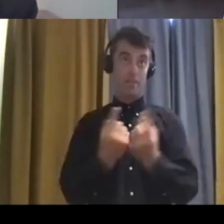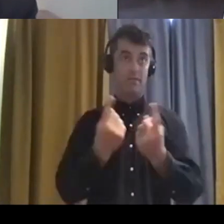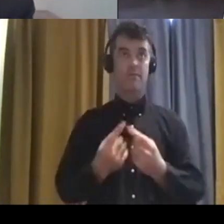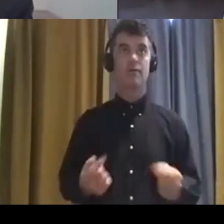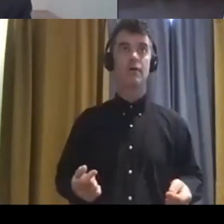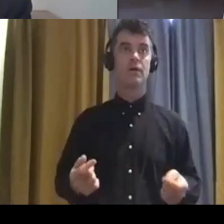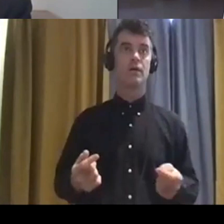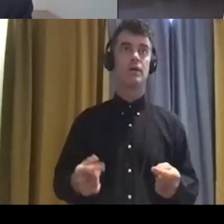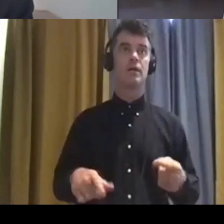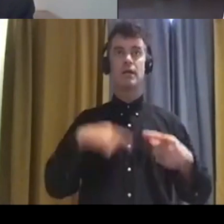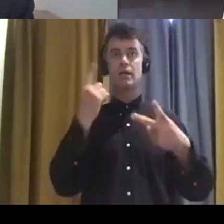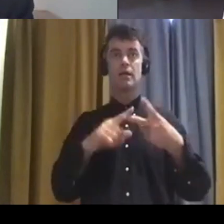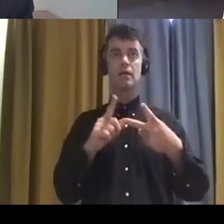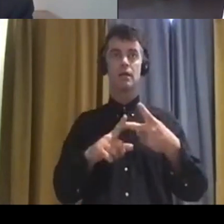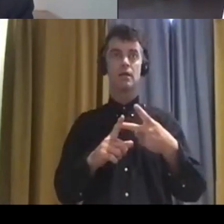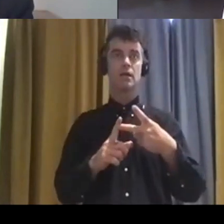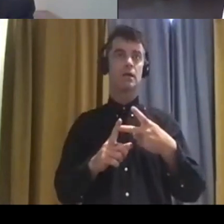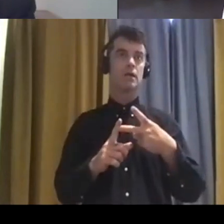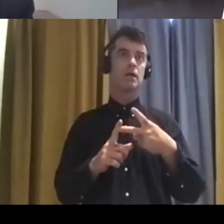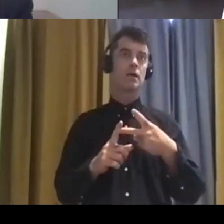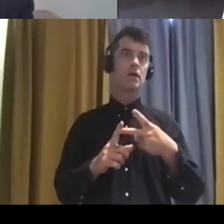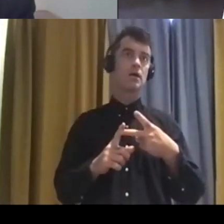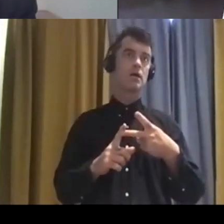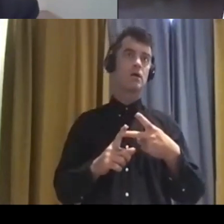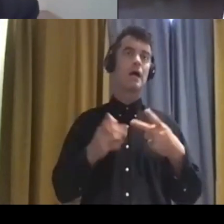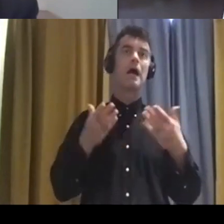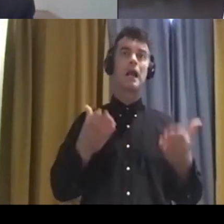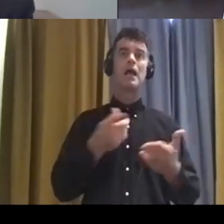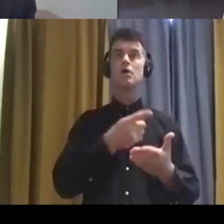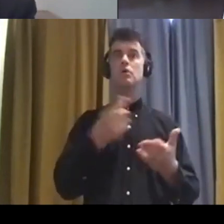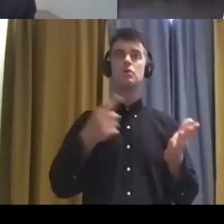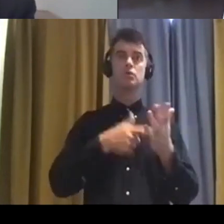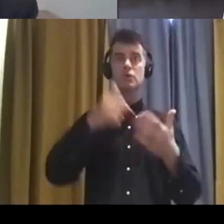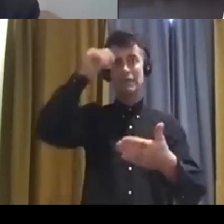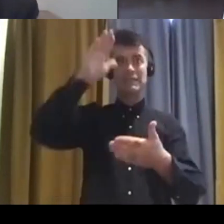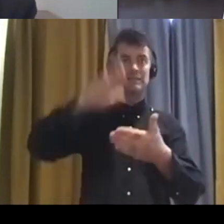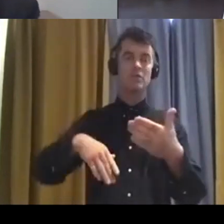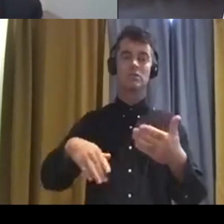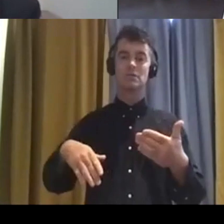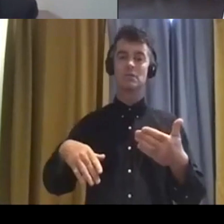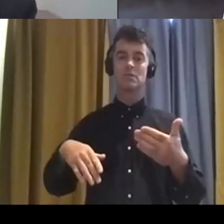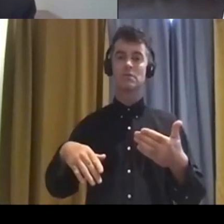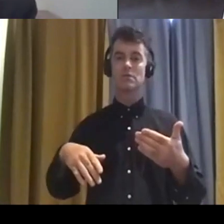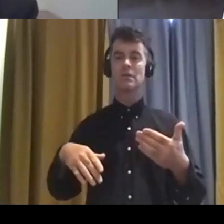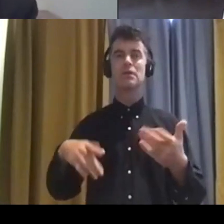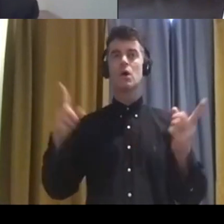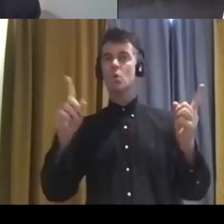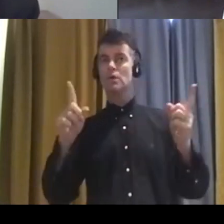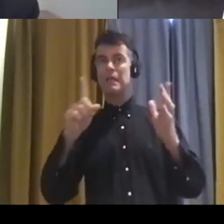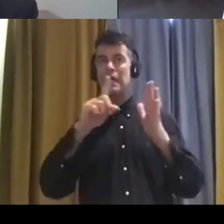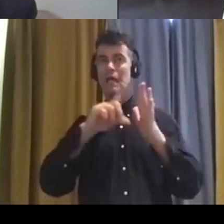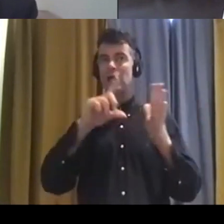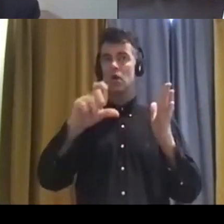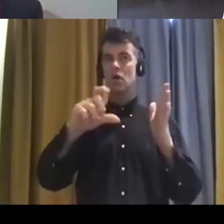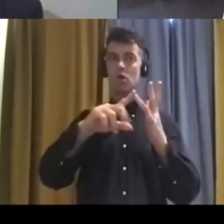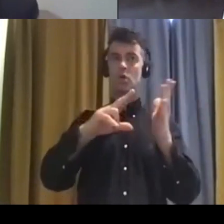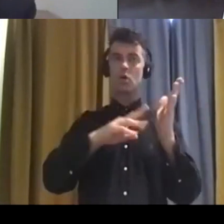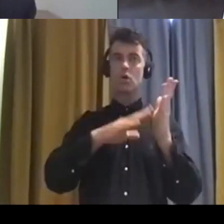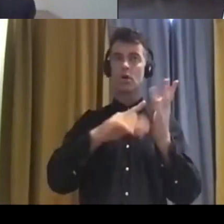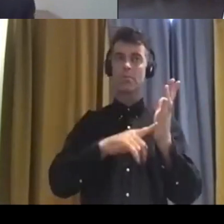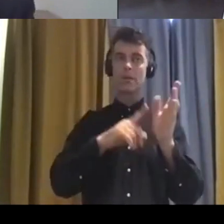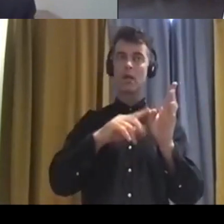thing and B it allows you to experience the economies of scale of taking it to all your